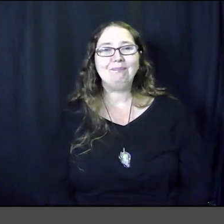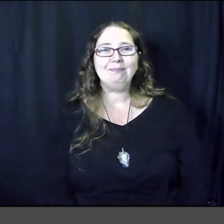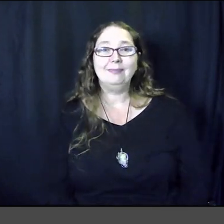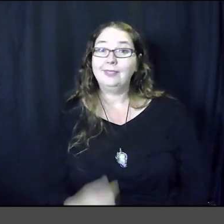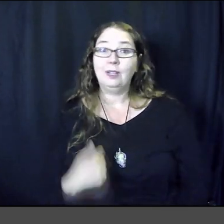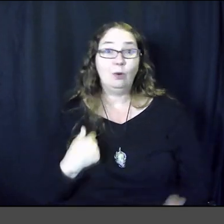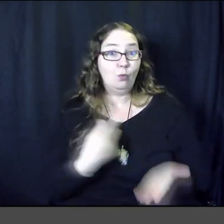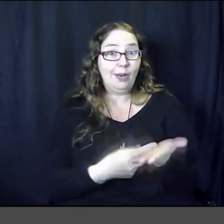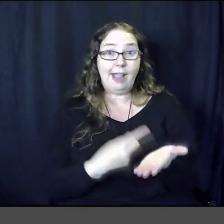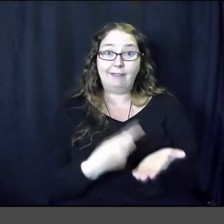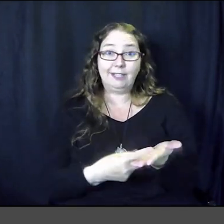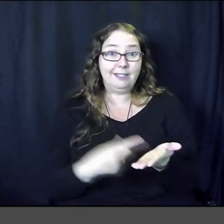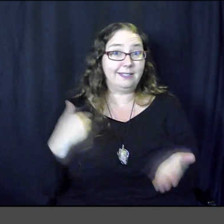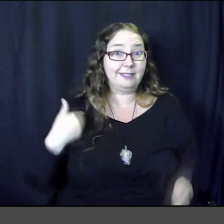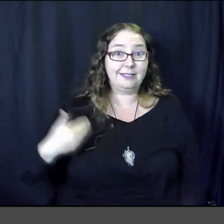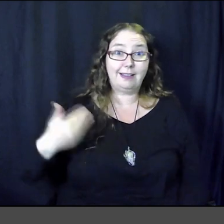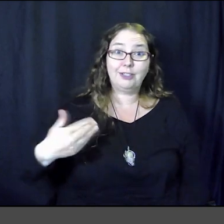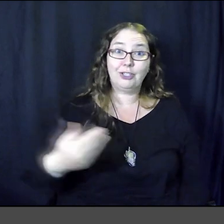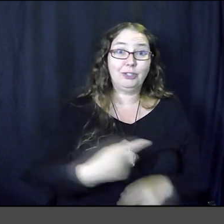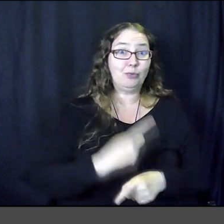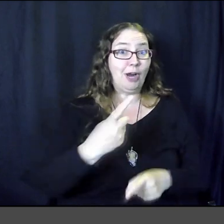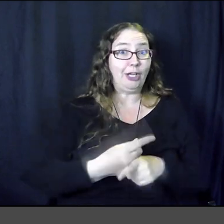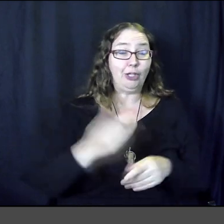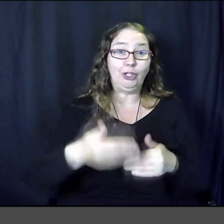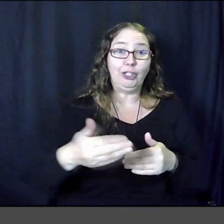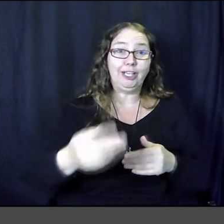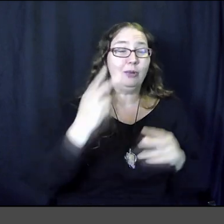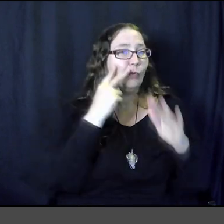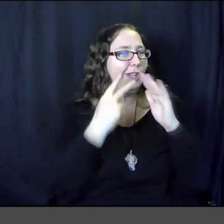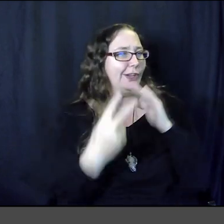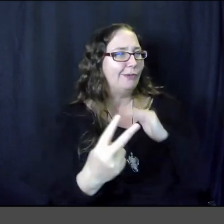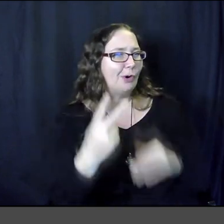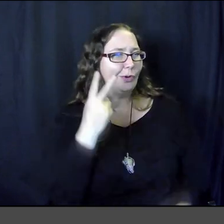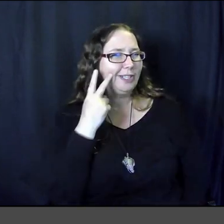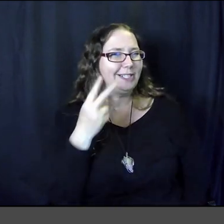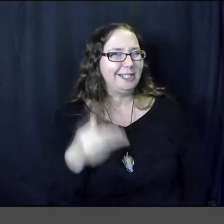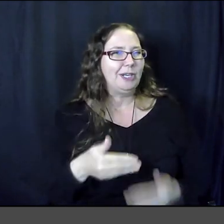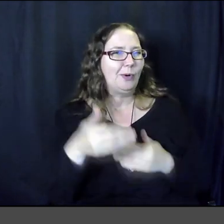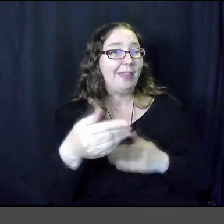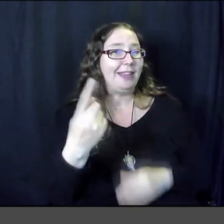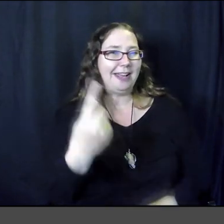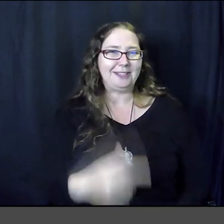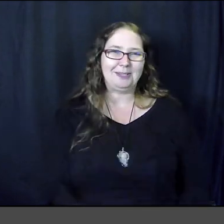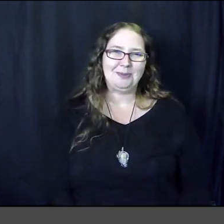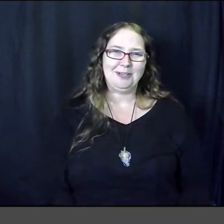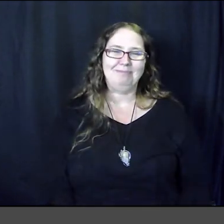AND WE LOOK FORWARD TO SEEING YOU AT THE NEXT ONE. HAVE A WONDERFUL, WONDERFUL EVENING.